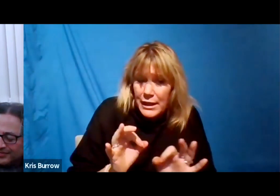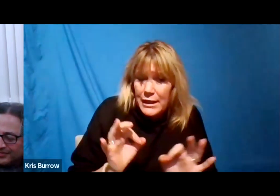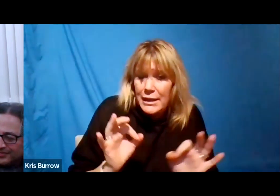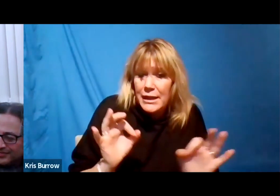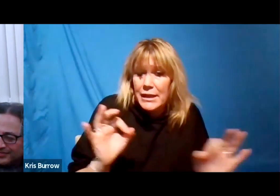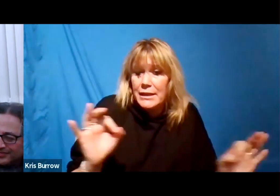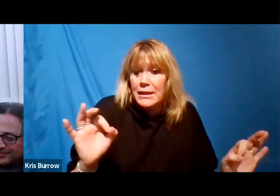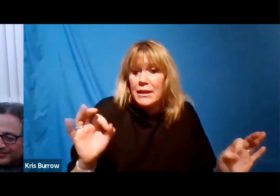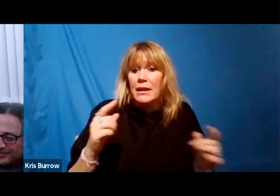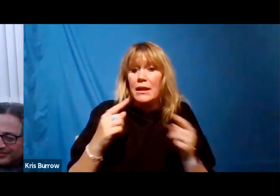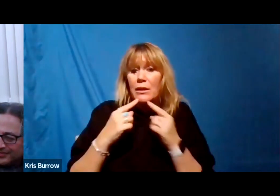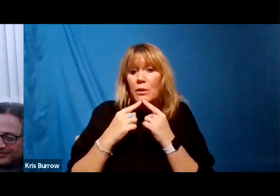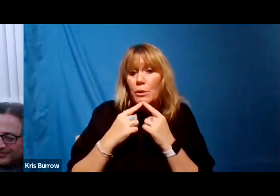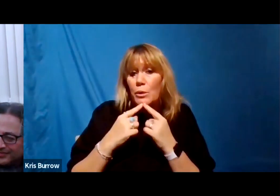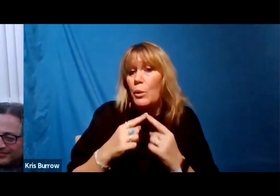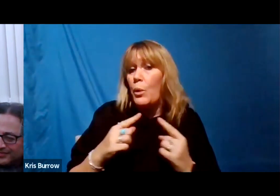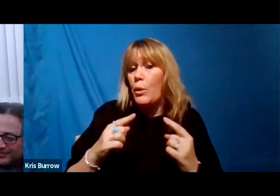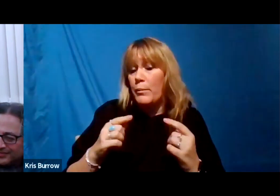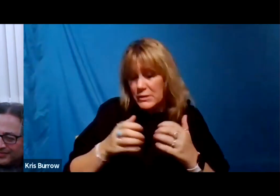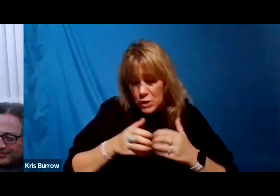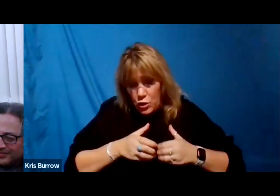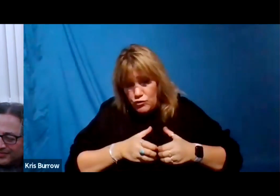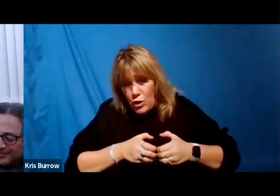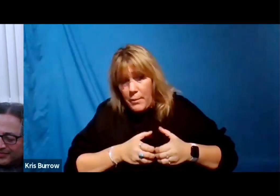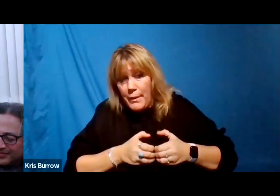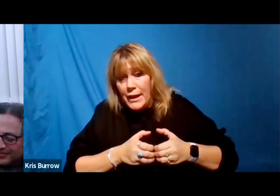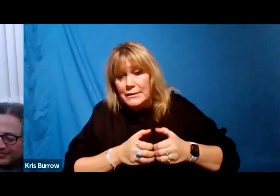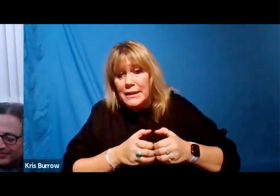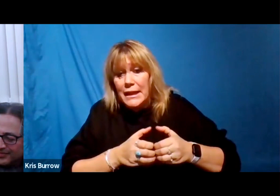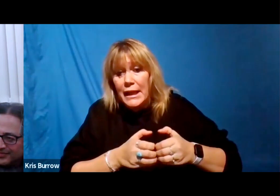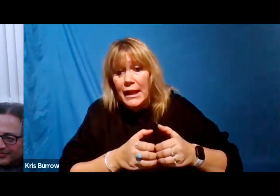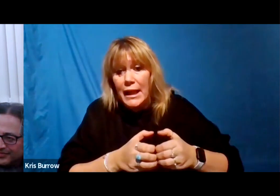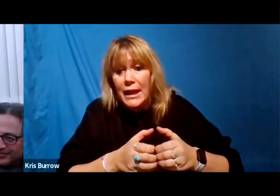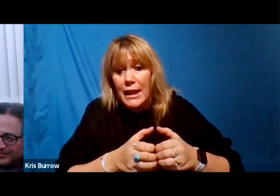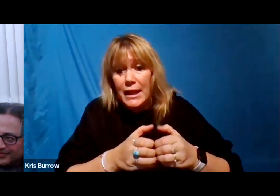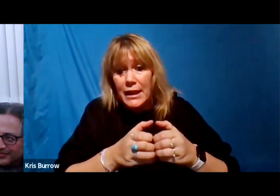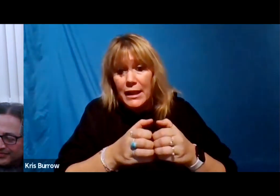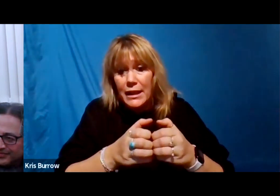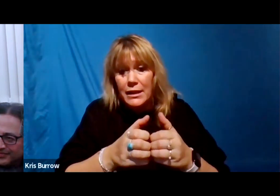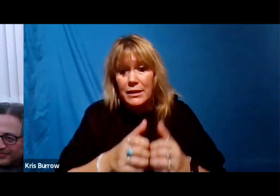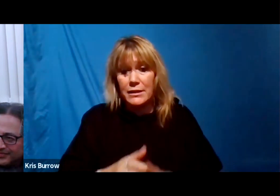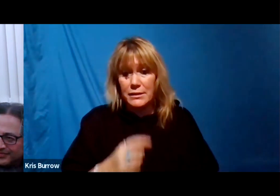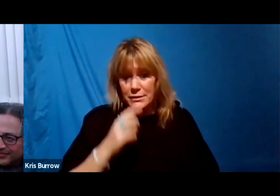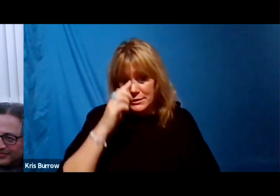messages as well. So, as I was saying at the beginning, we